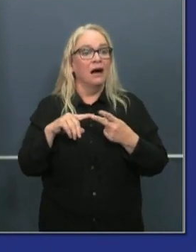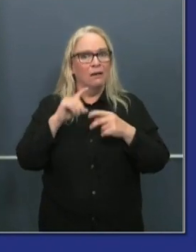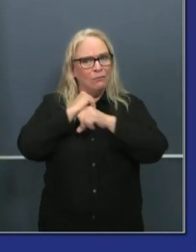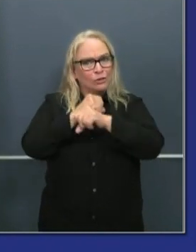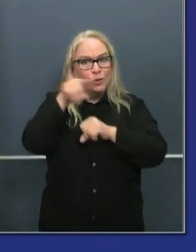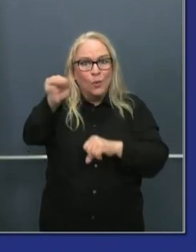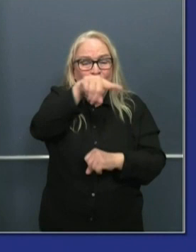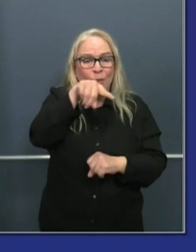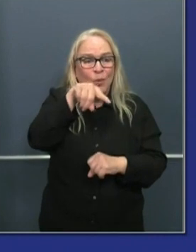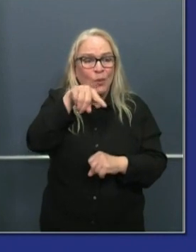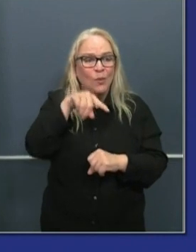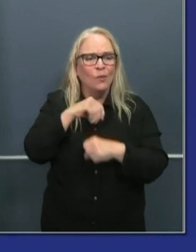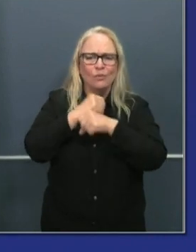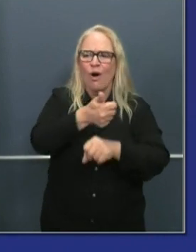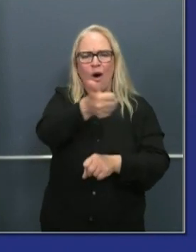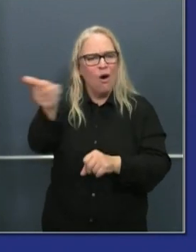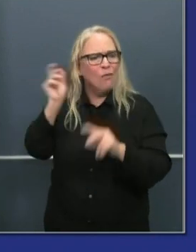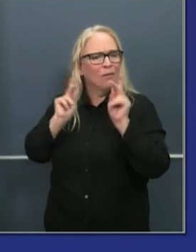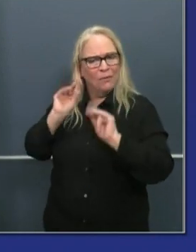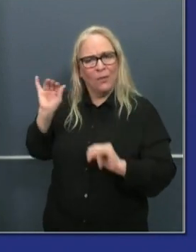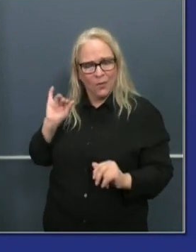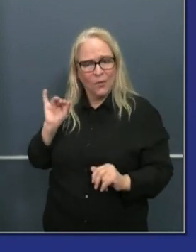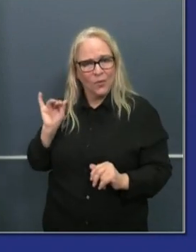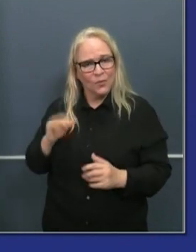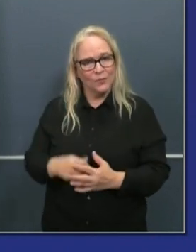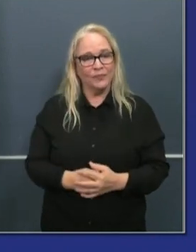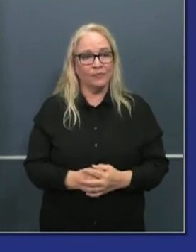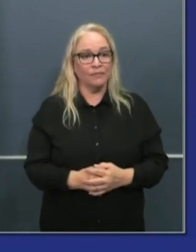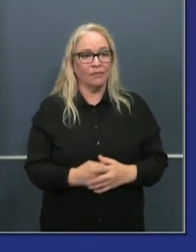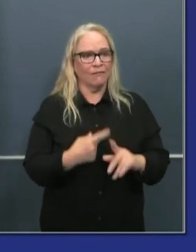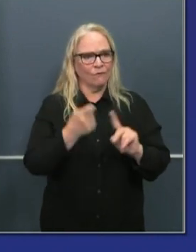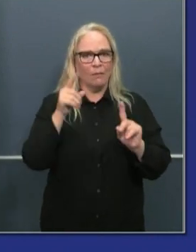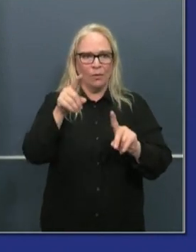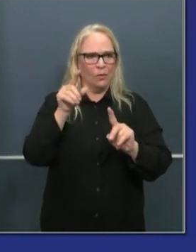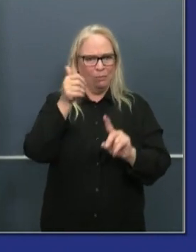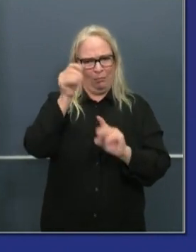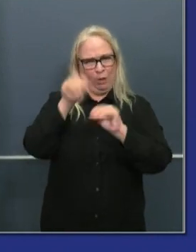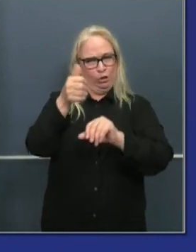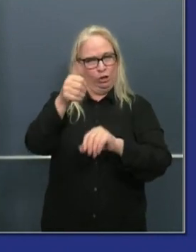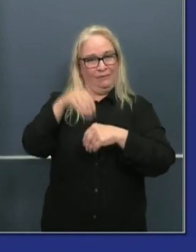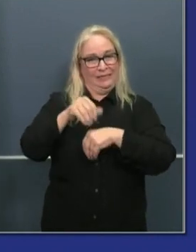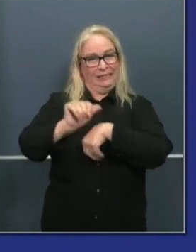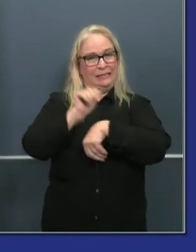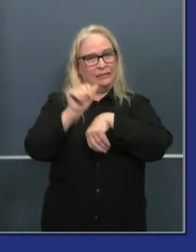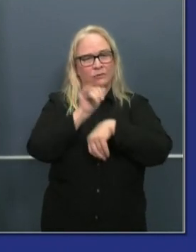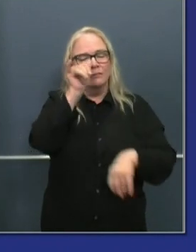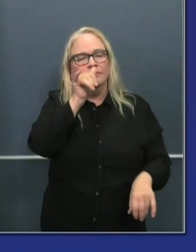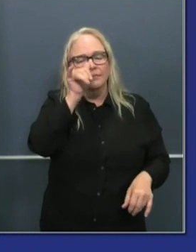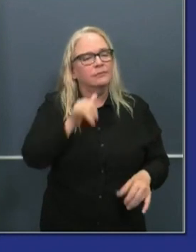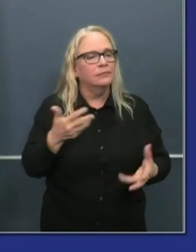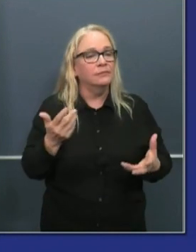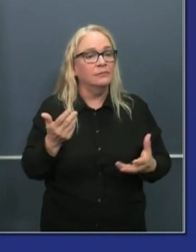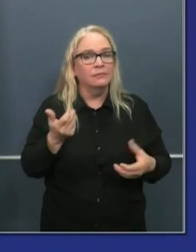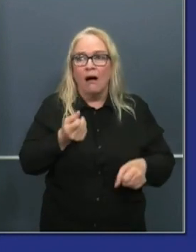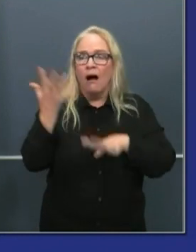AN IMPACT ON OTHER PEOPLE. THERE IS A REASON IN THIS COUNTRY WE REQUIRE SEAT BELTS. THERE'S A REASON IN THIS COUNTRY WE REQUIRE HELMETS WHEN YOU ARE ON A MOTORCYCLE OR A SCOOTER. THAT IS NOT ONLY TO PROTECT YOU